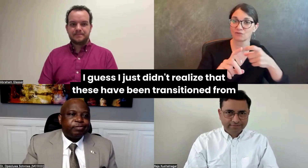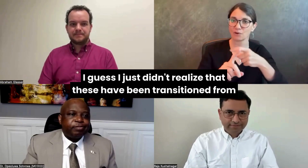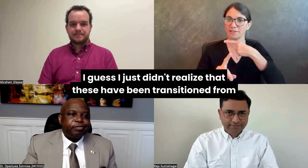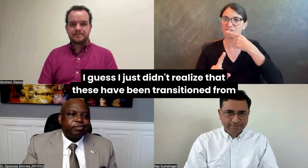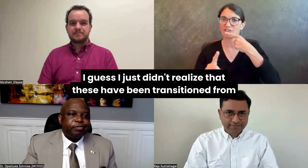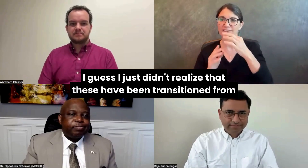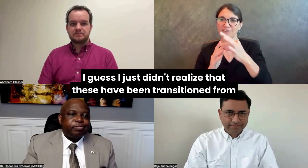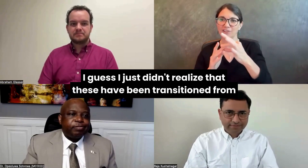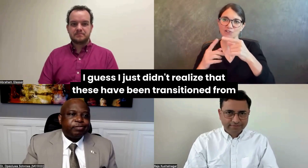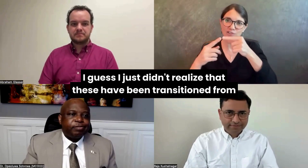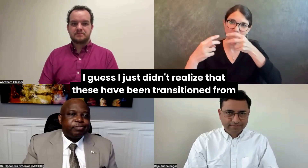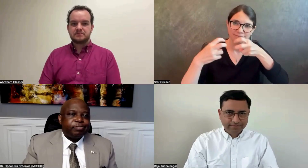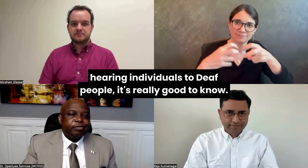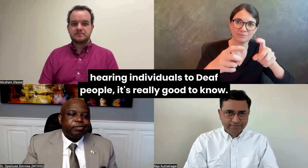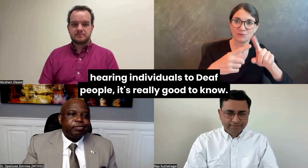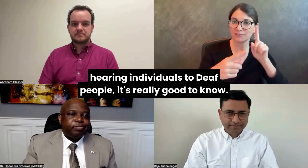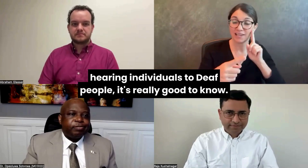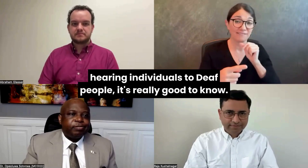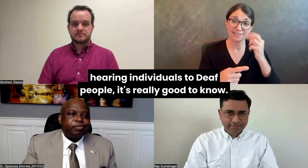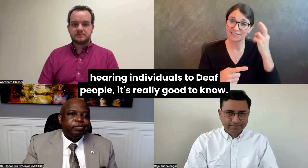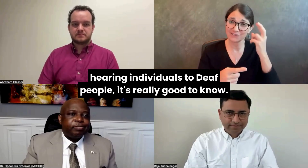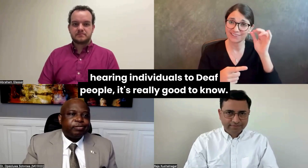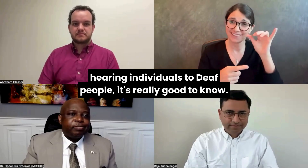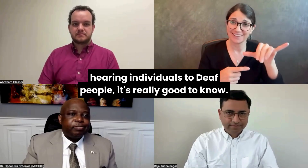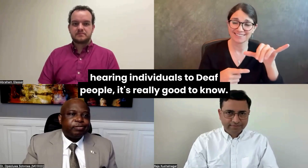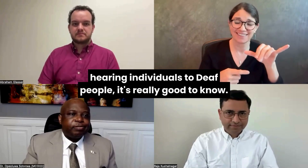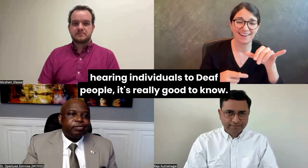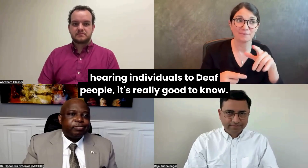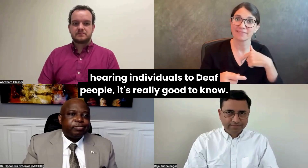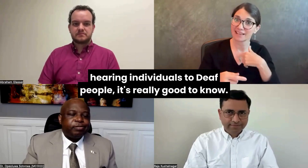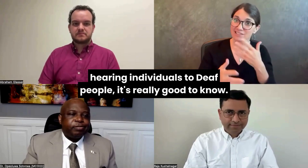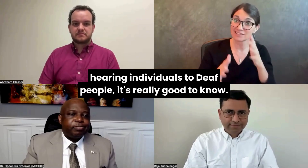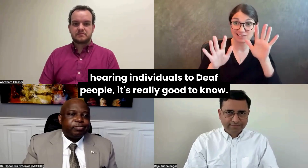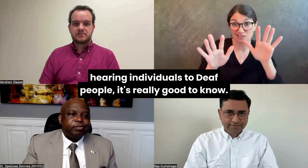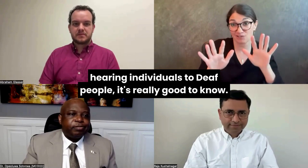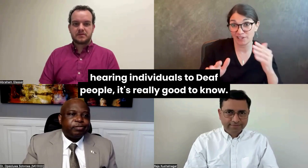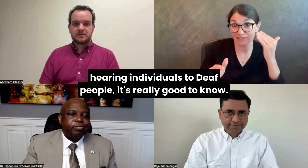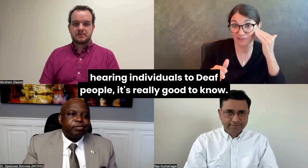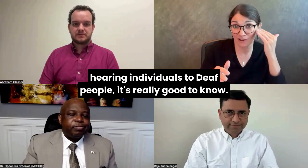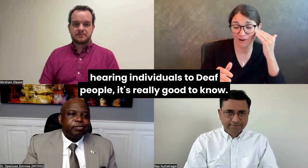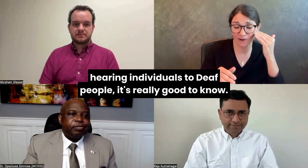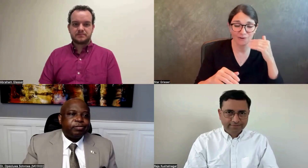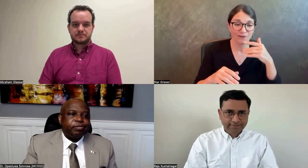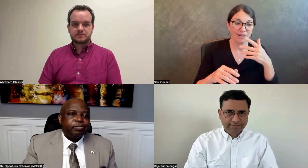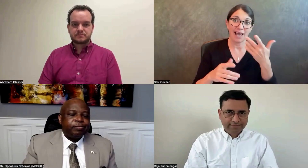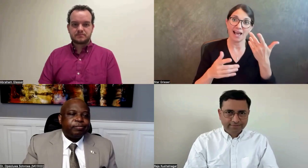hearing individuals to Deaf people, it's really good to know. Also,